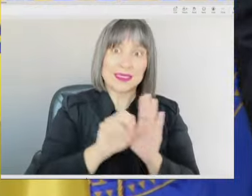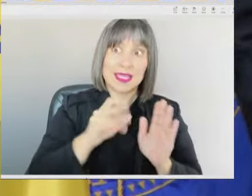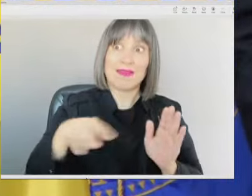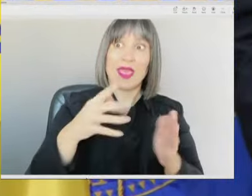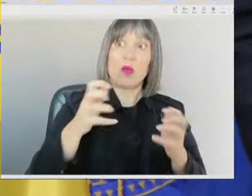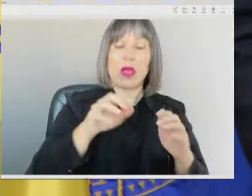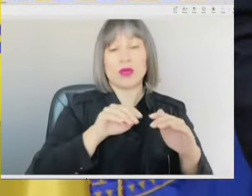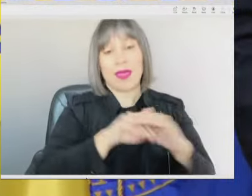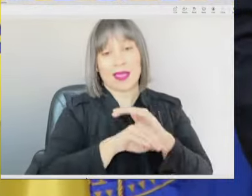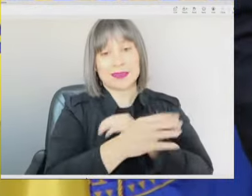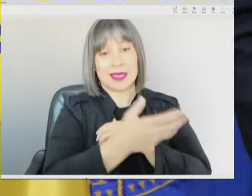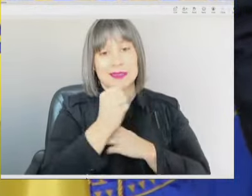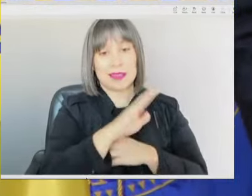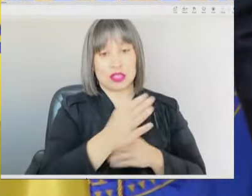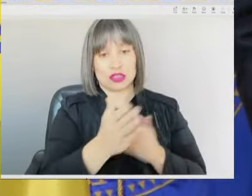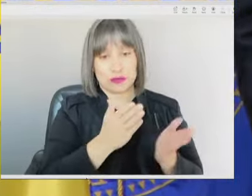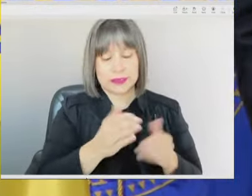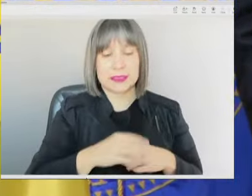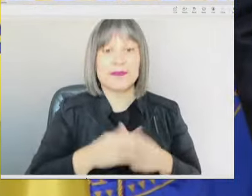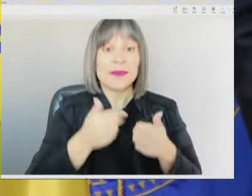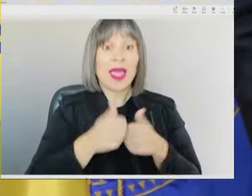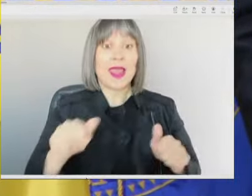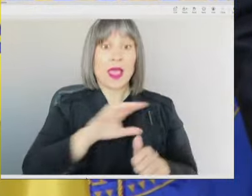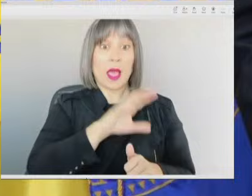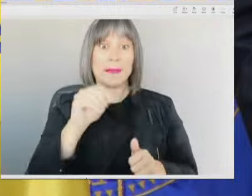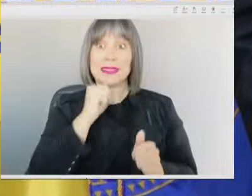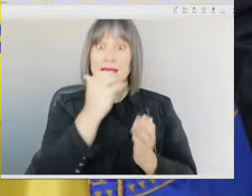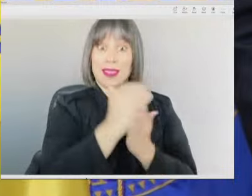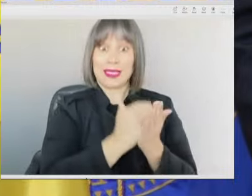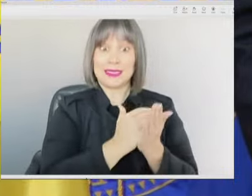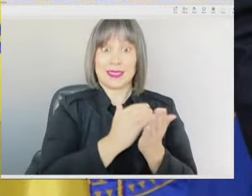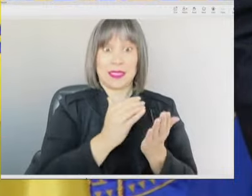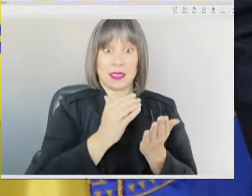Any companies not in the announcement today, we encourage to please reach out to CMS and